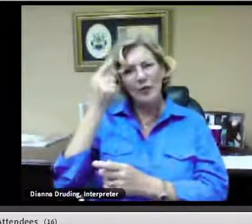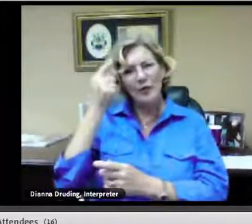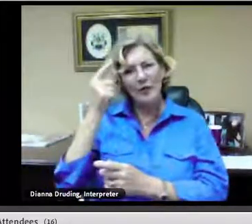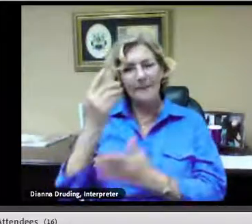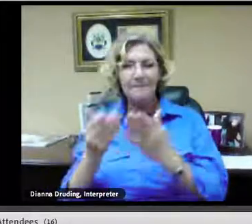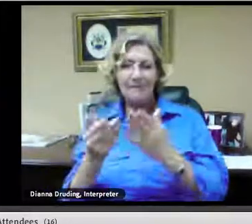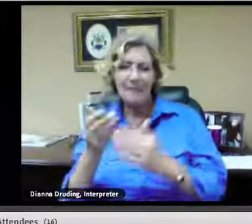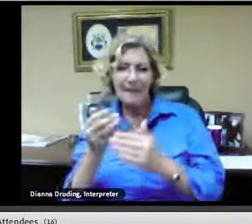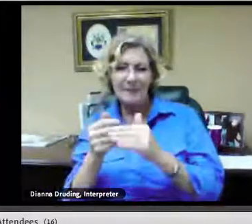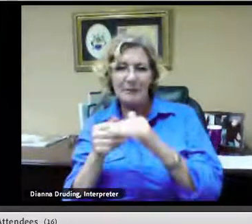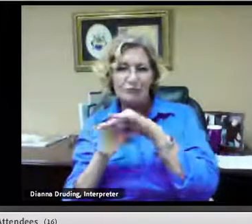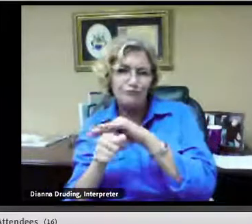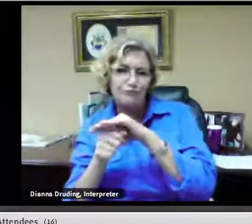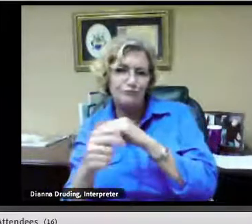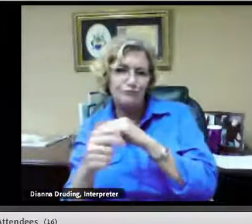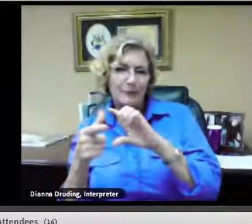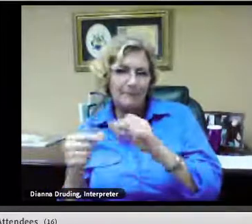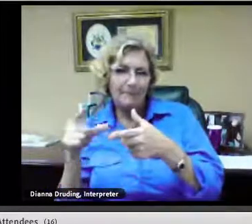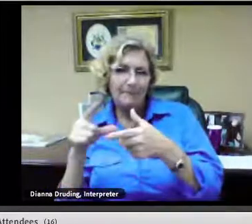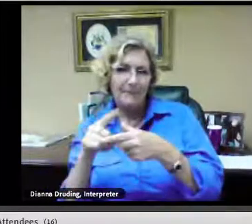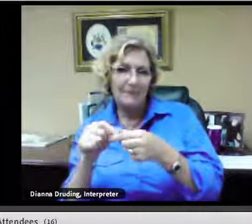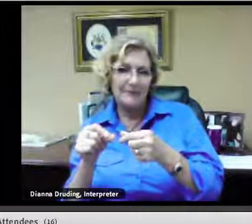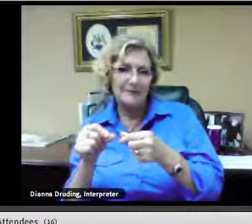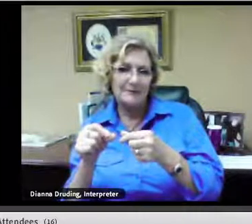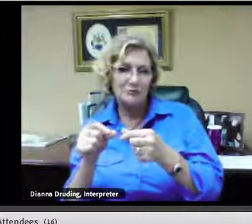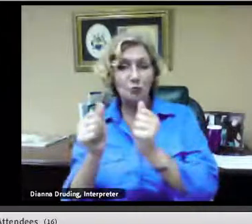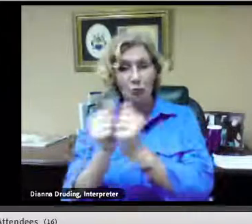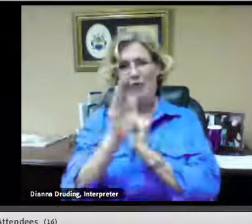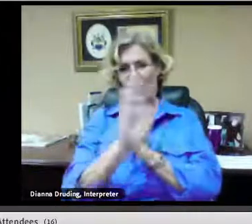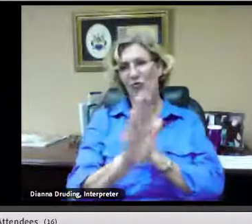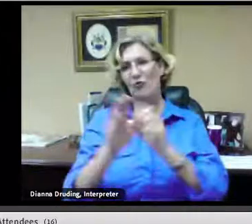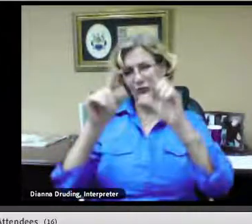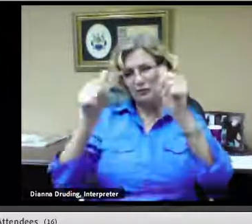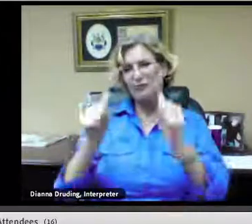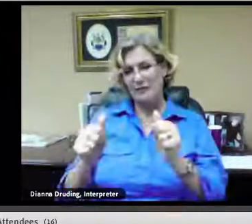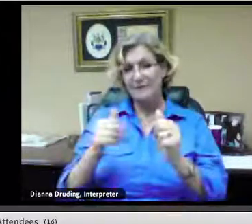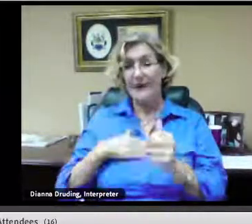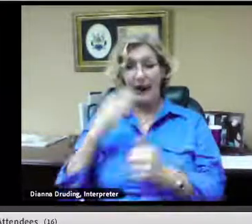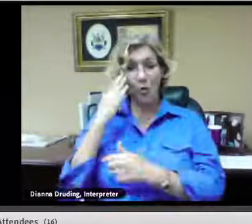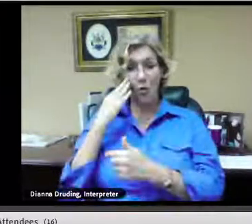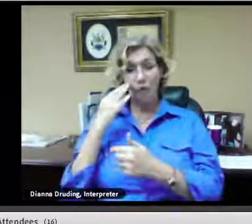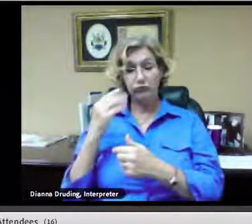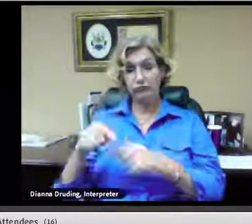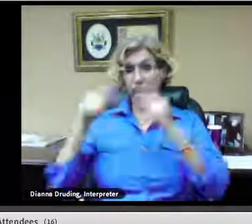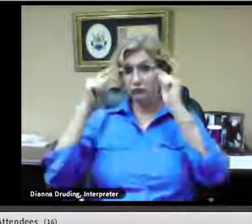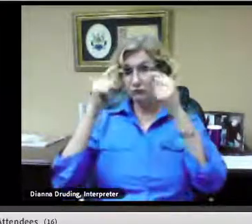that accompany these signs? I know, on one level, these signs form a similar function,